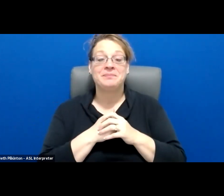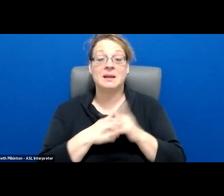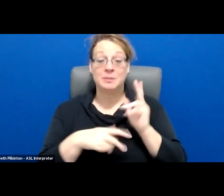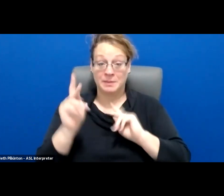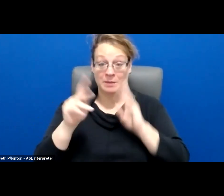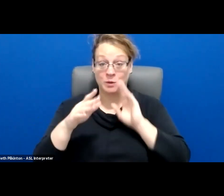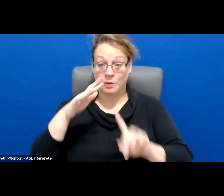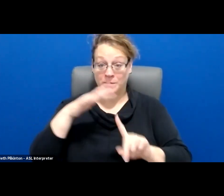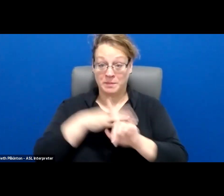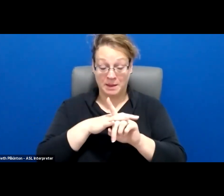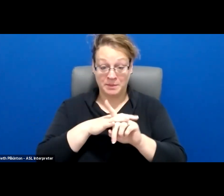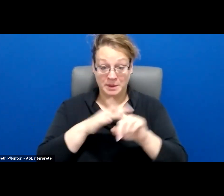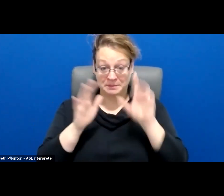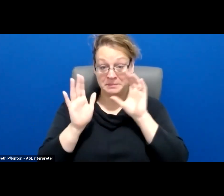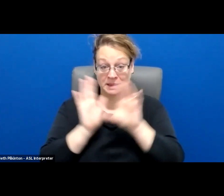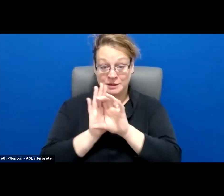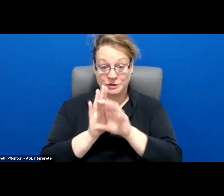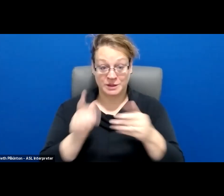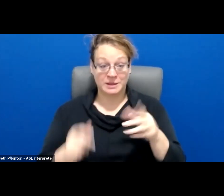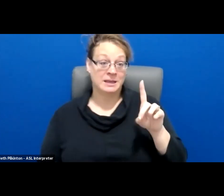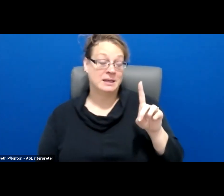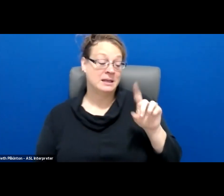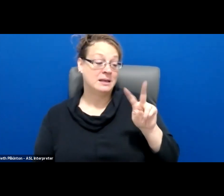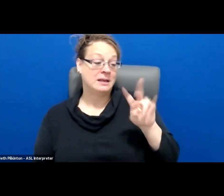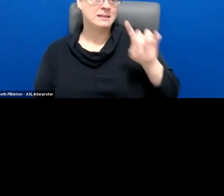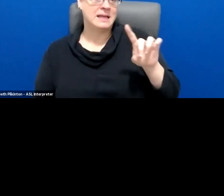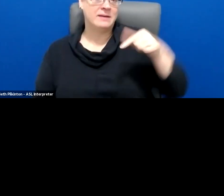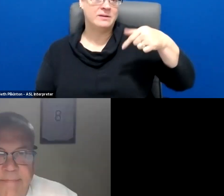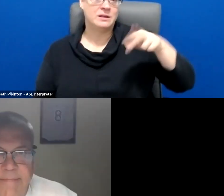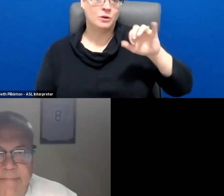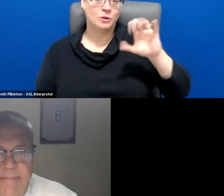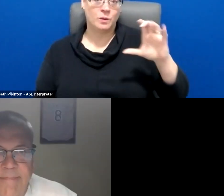To share with us how they are maximizing their workforces through inclusive employment practices.